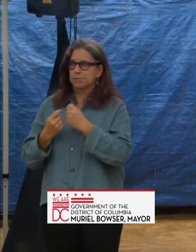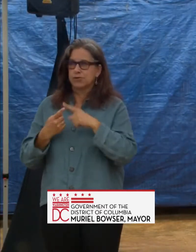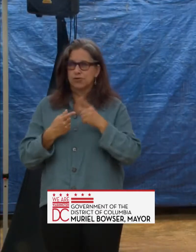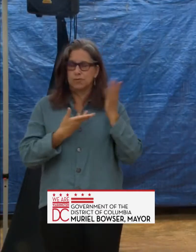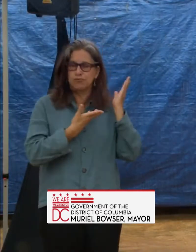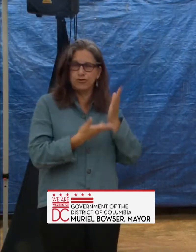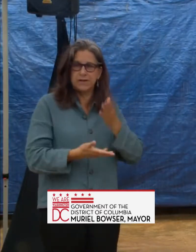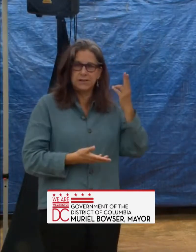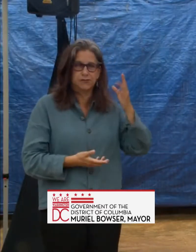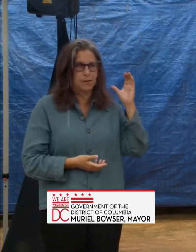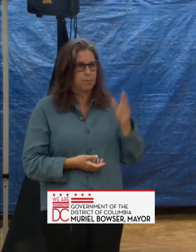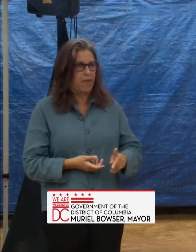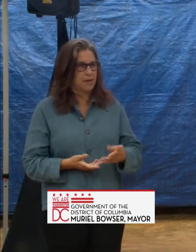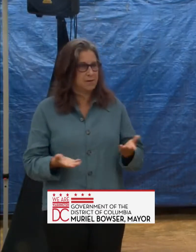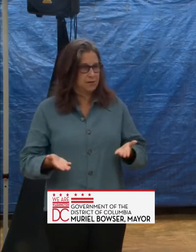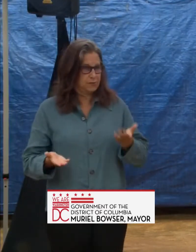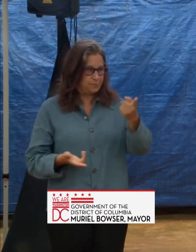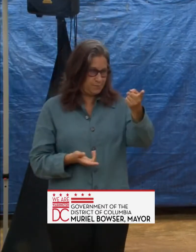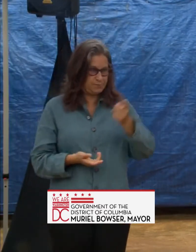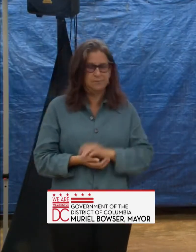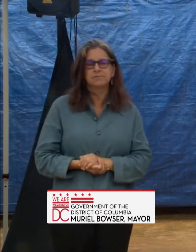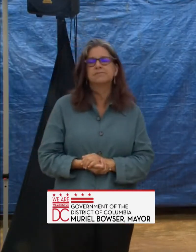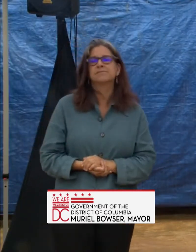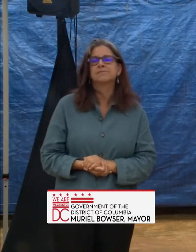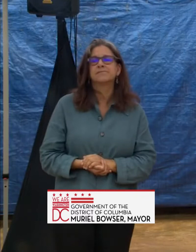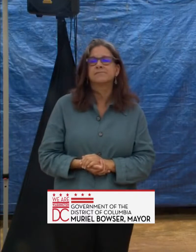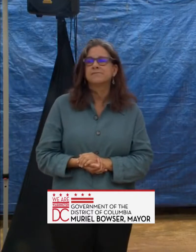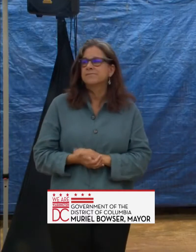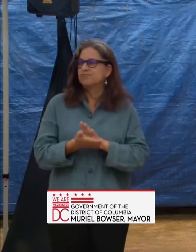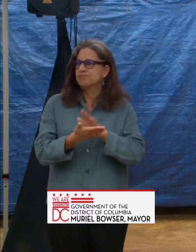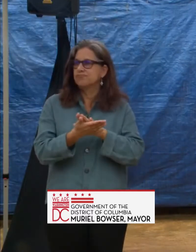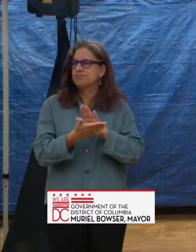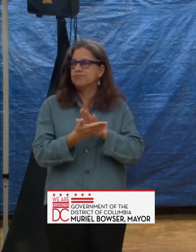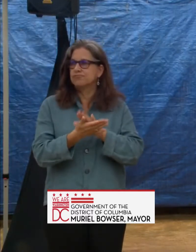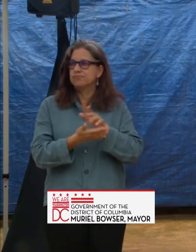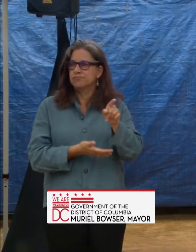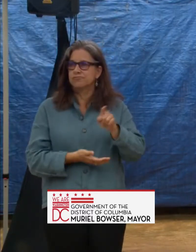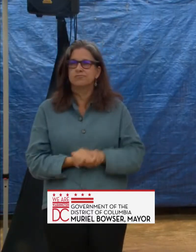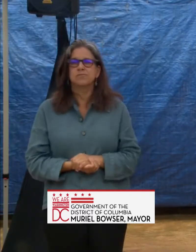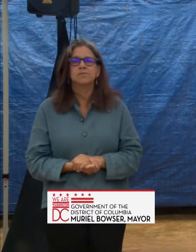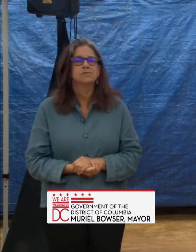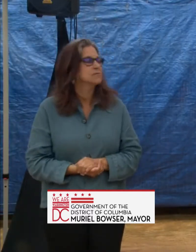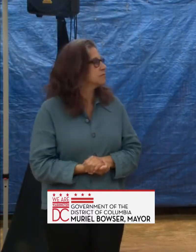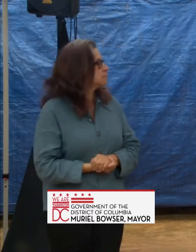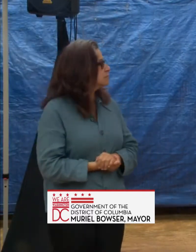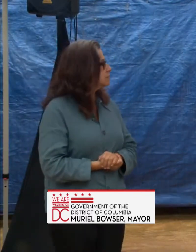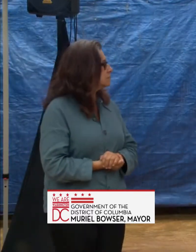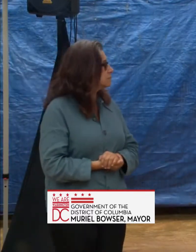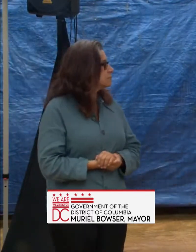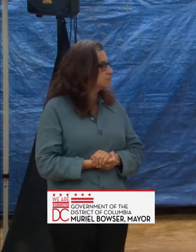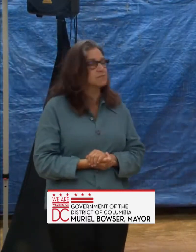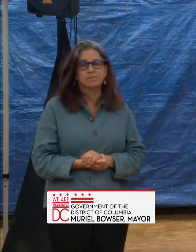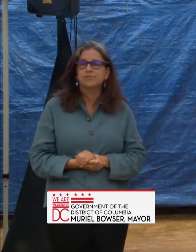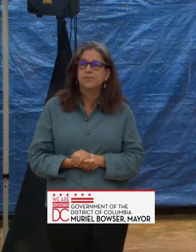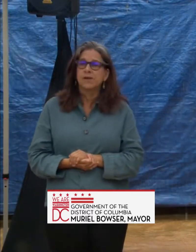SO OVER THE NEXT 14 MONTHS, YOU